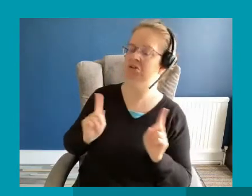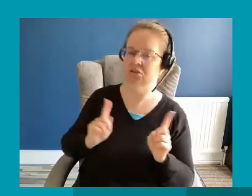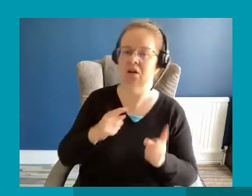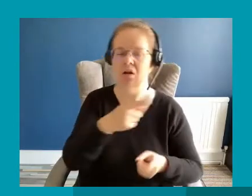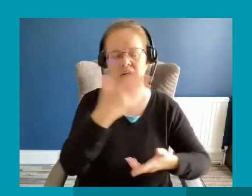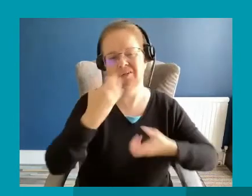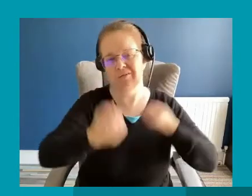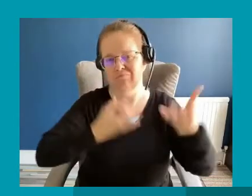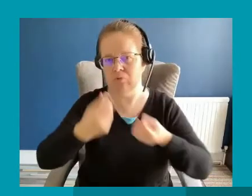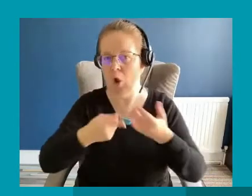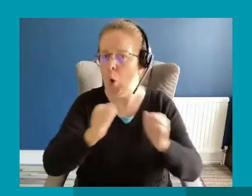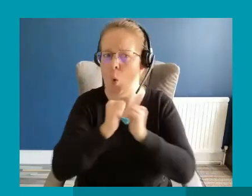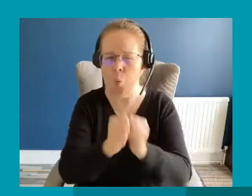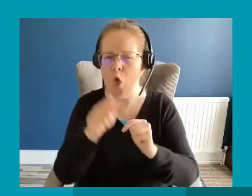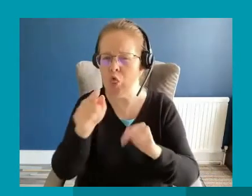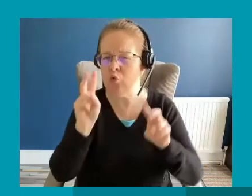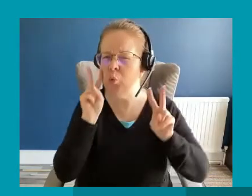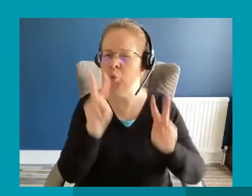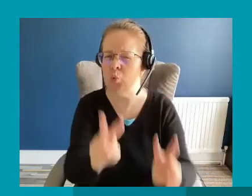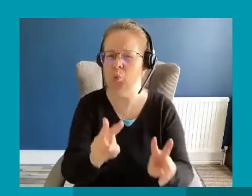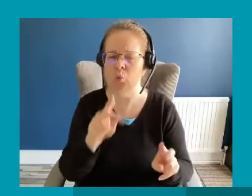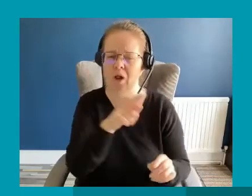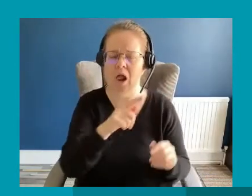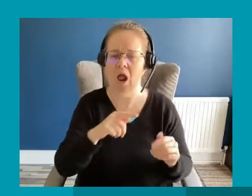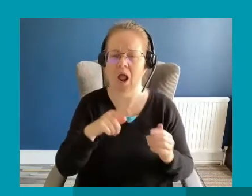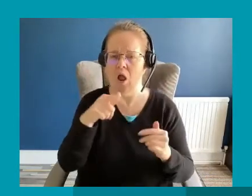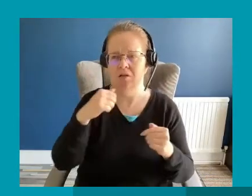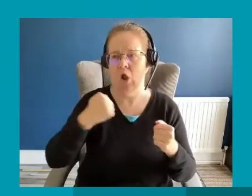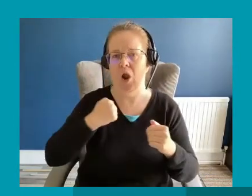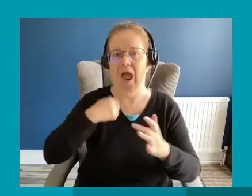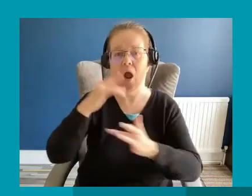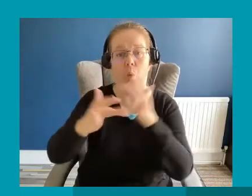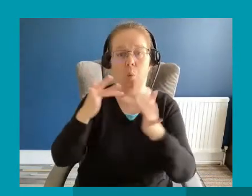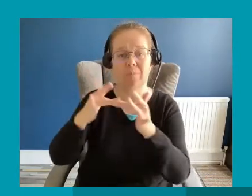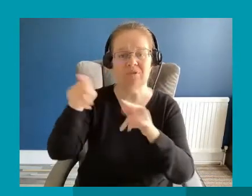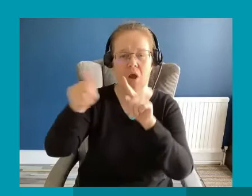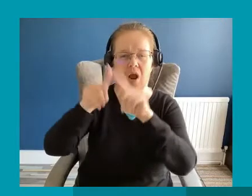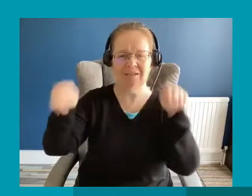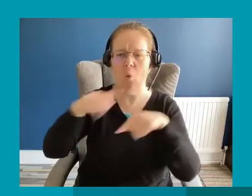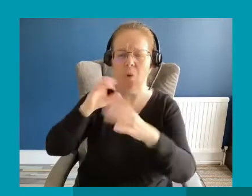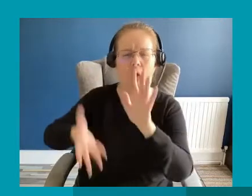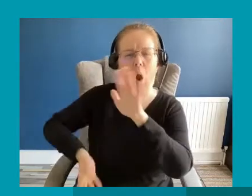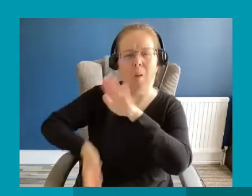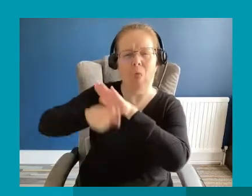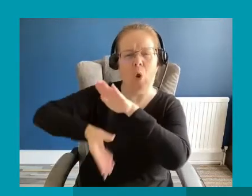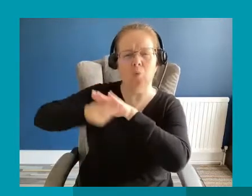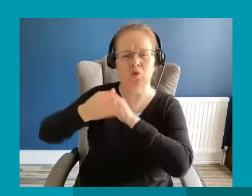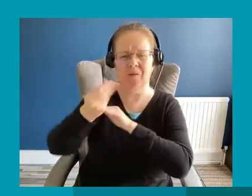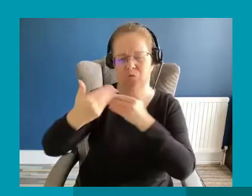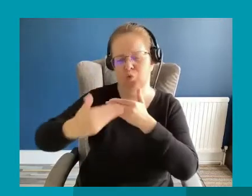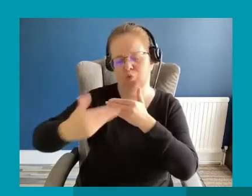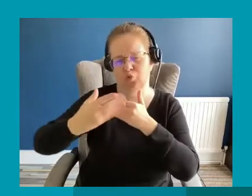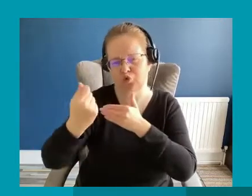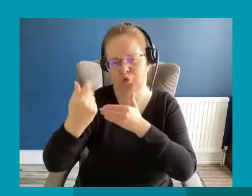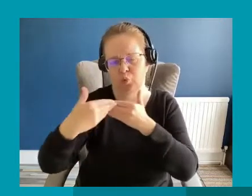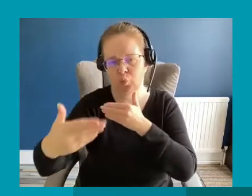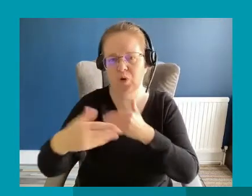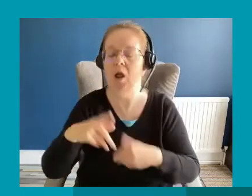that out on our Hive site and it will be loaded in the next few days, but I want you all to think about